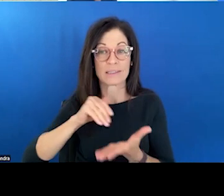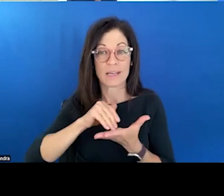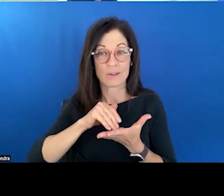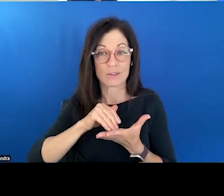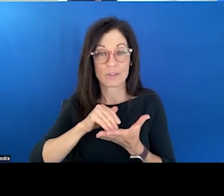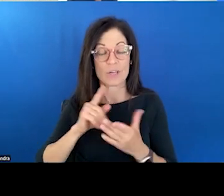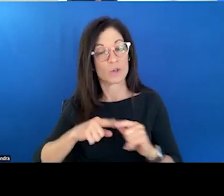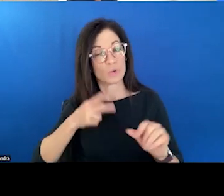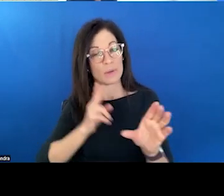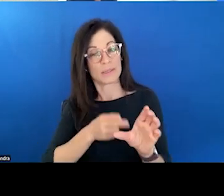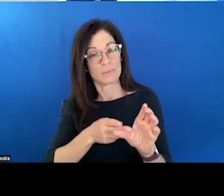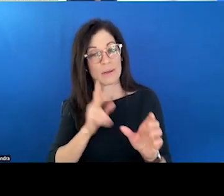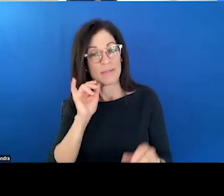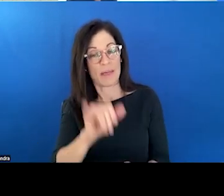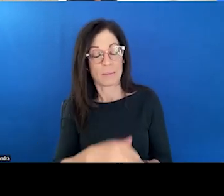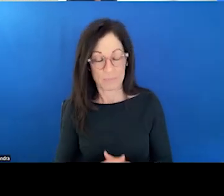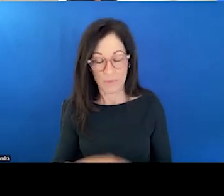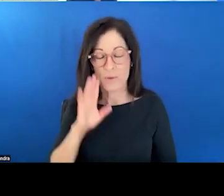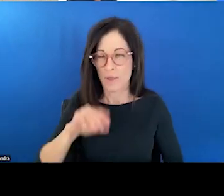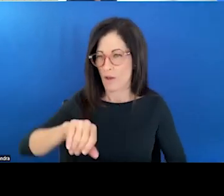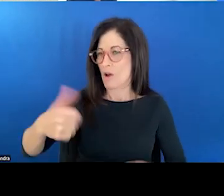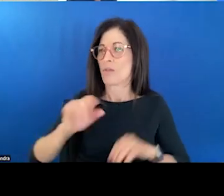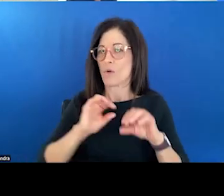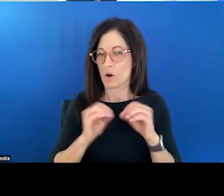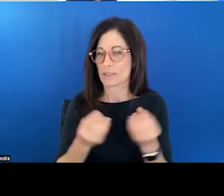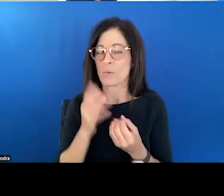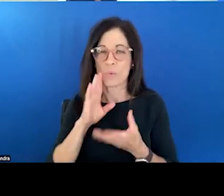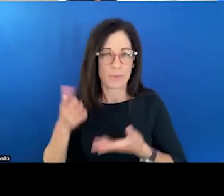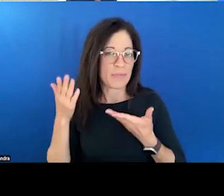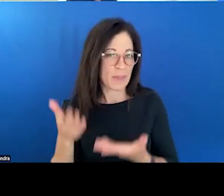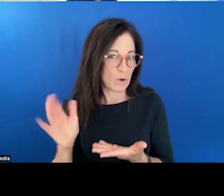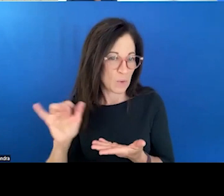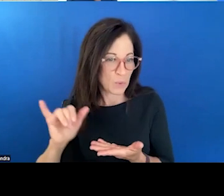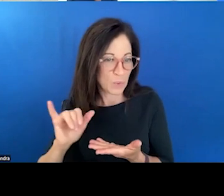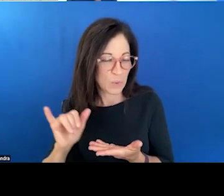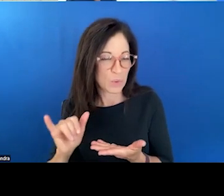I KNOW OTHER ORGANIZATIONS WILL BE THERE AND OTHER STAKEHOLDERS